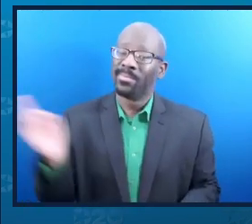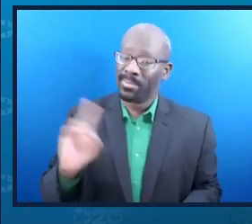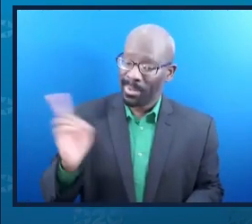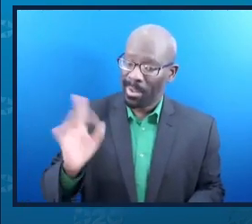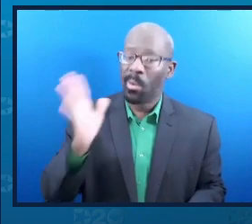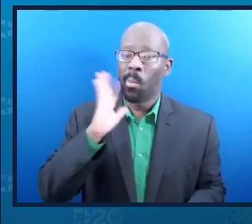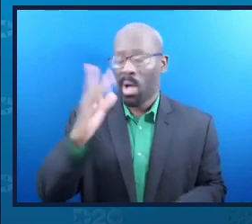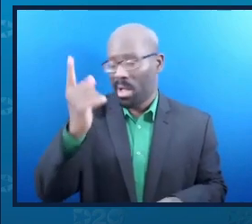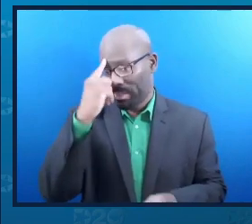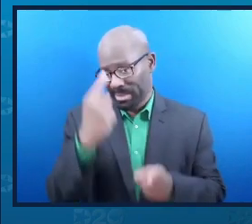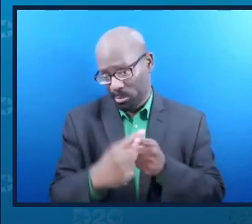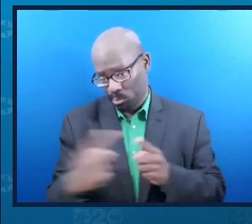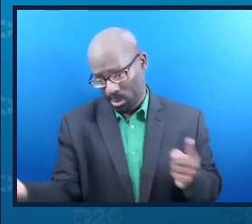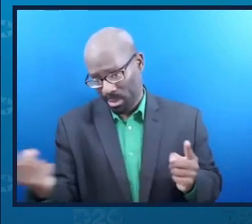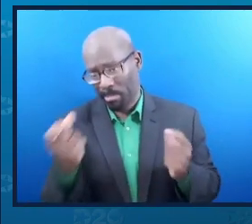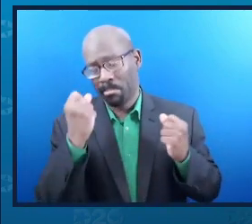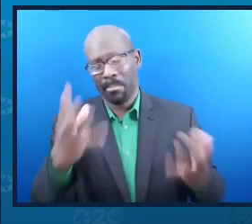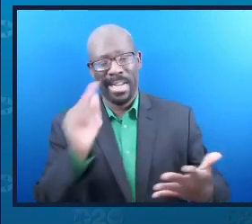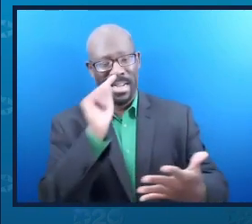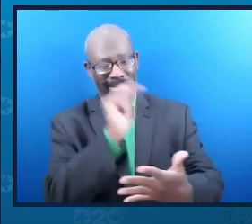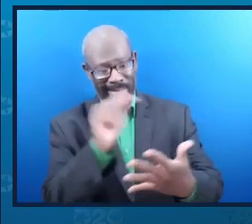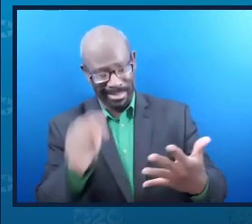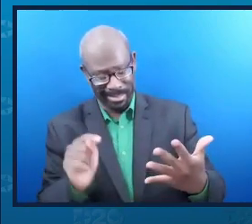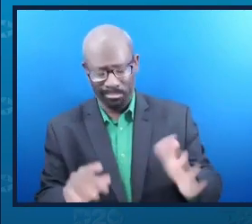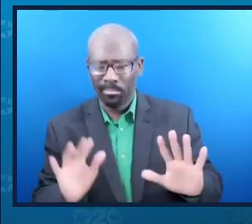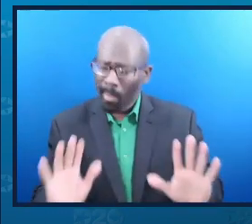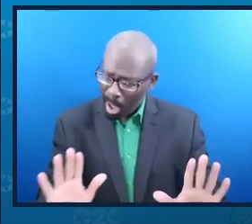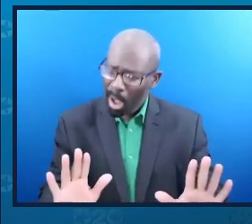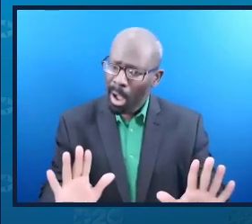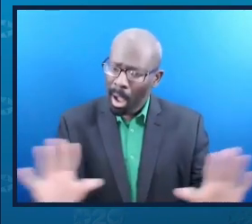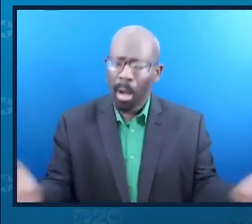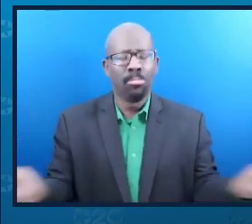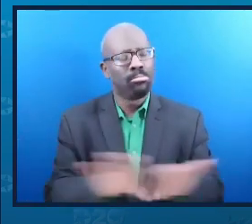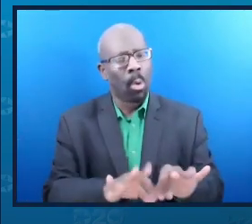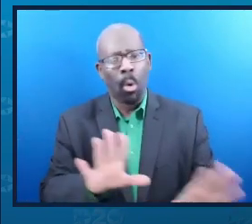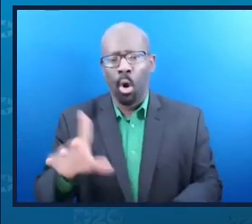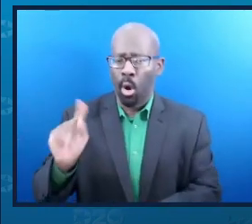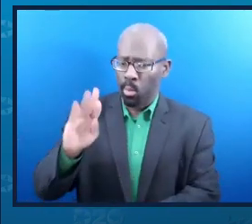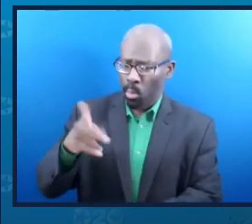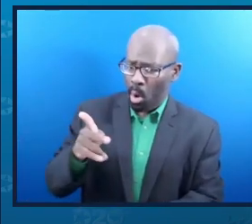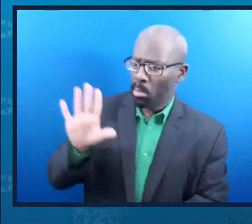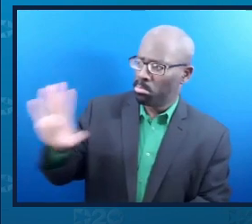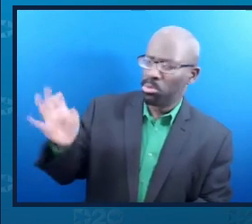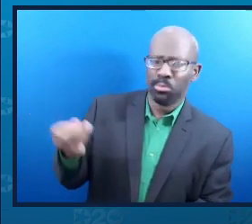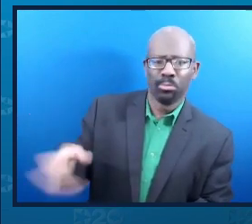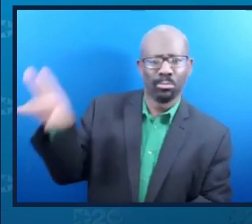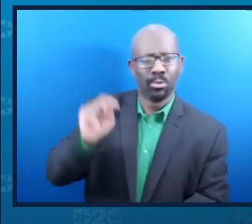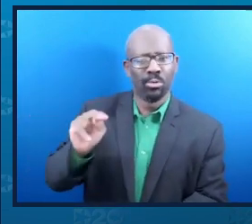THINGS BUT IF HE HAD PUT HIS OWN INTERESTS AND EGO ASIDE, SEEING